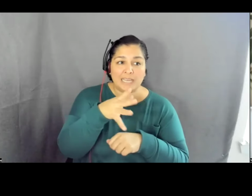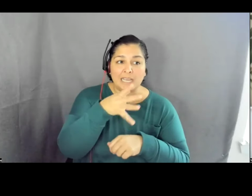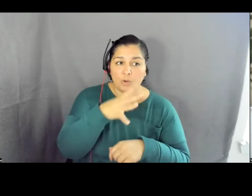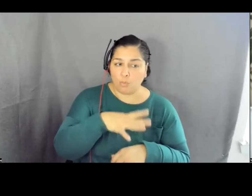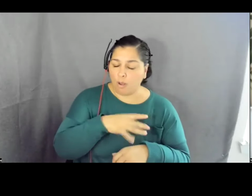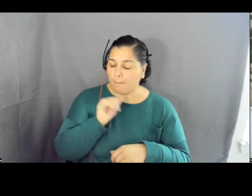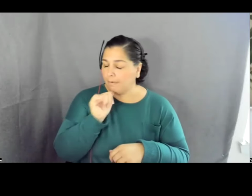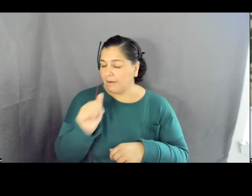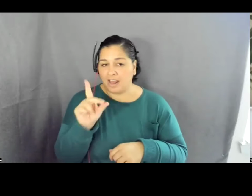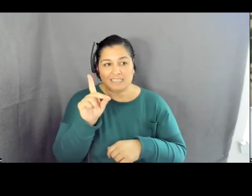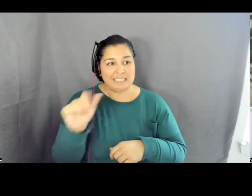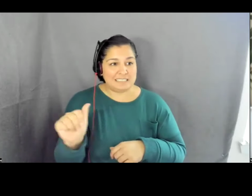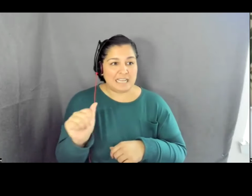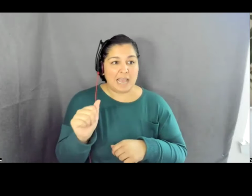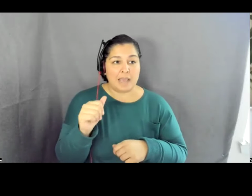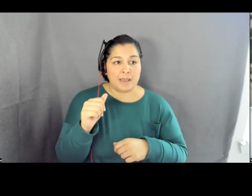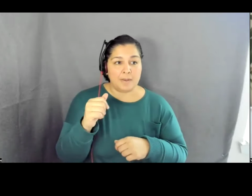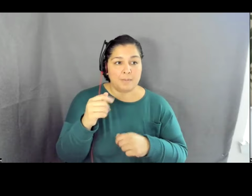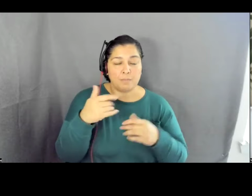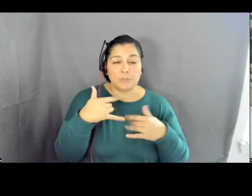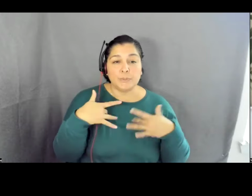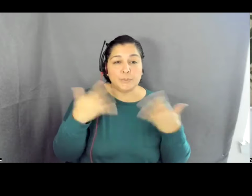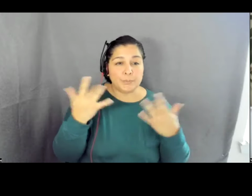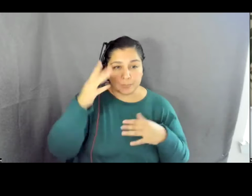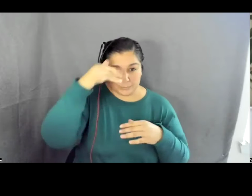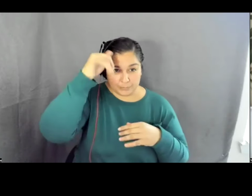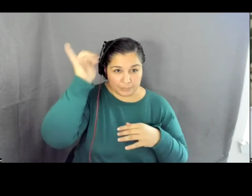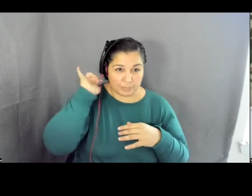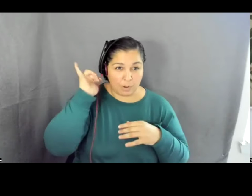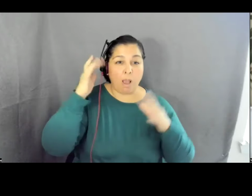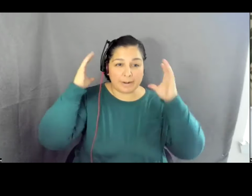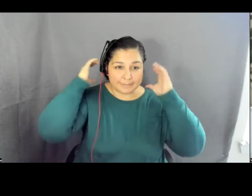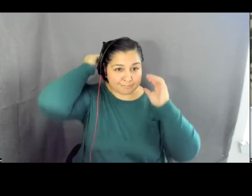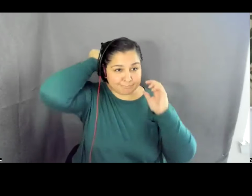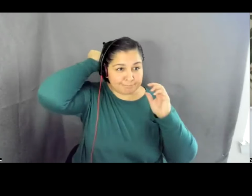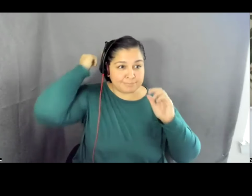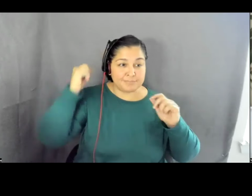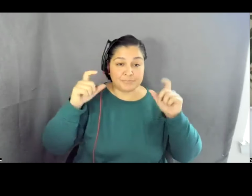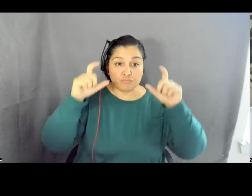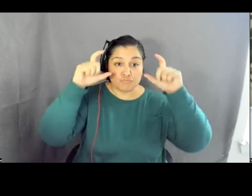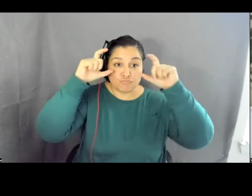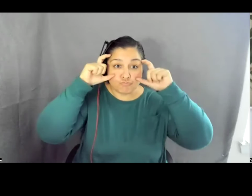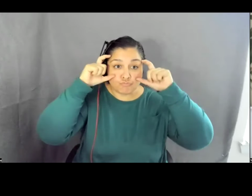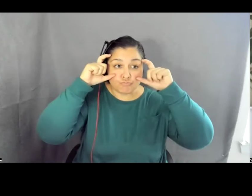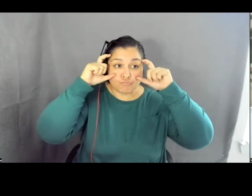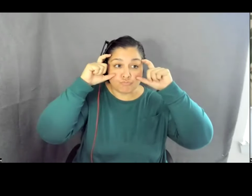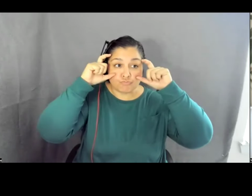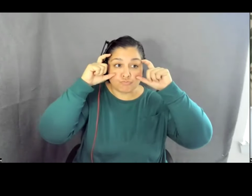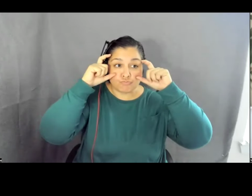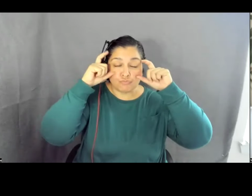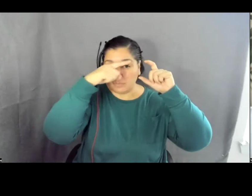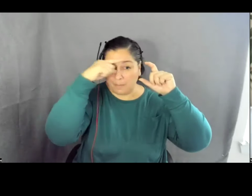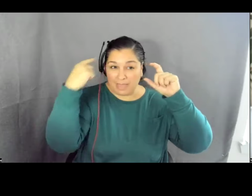Pulled back. I use she/her pronouns. I'm wearing big round black eyeglasses and a black button down shirt.